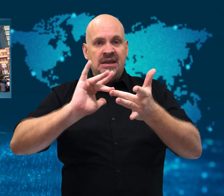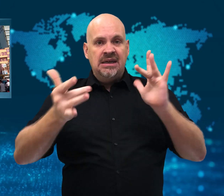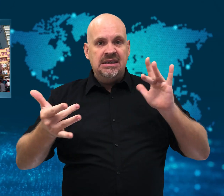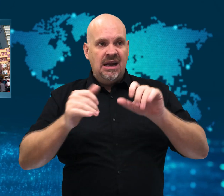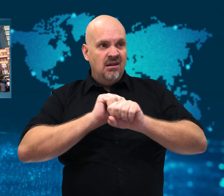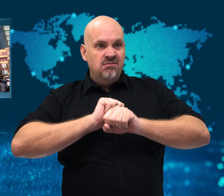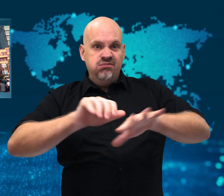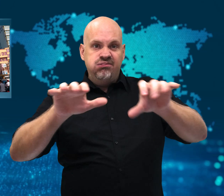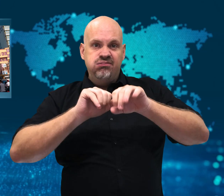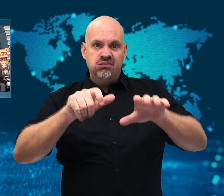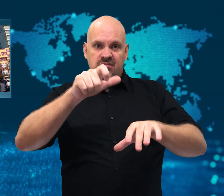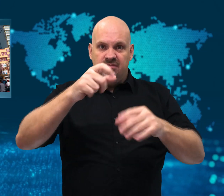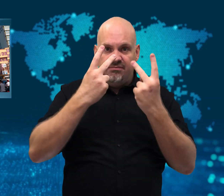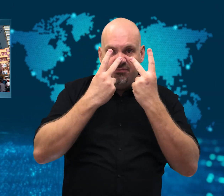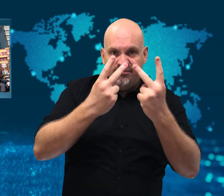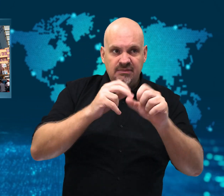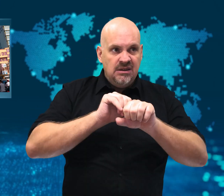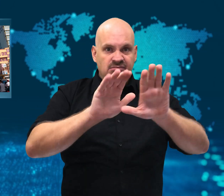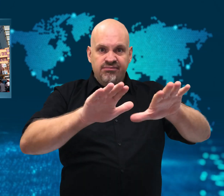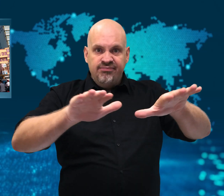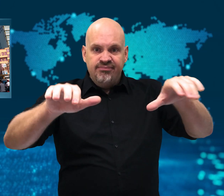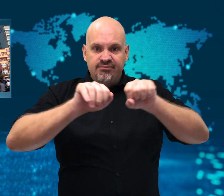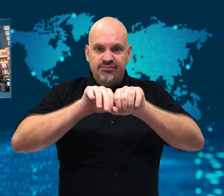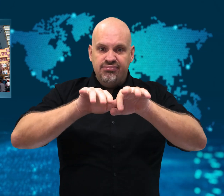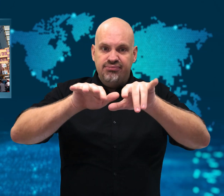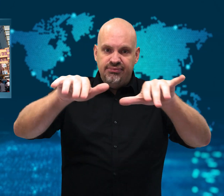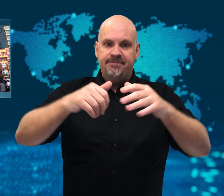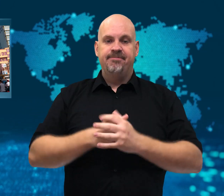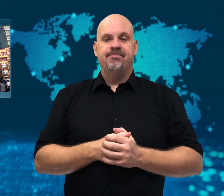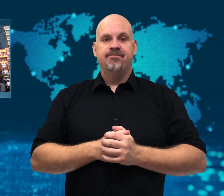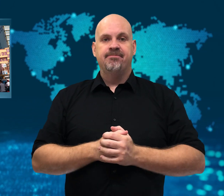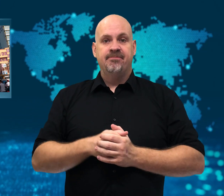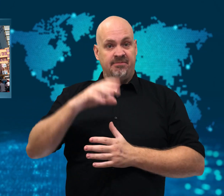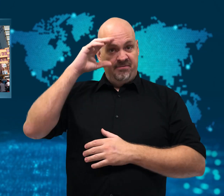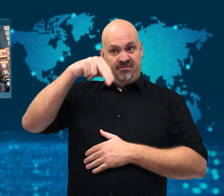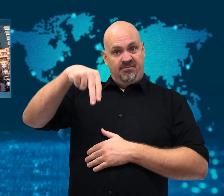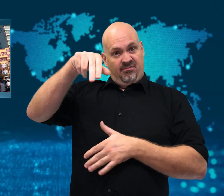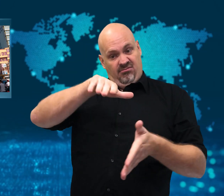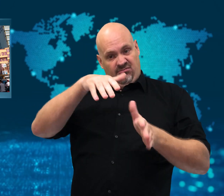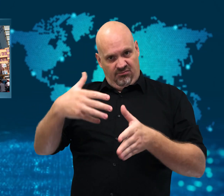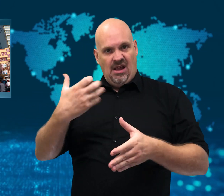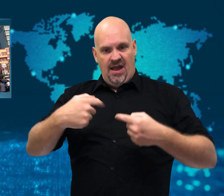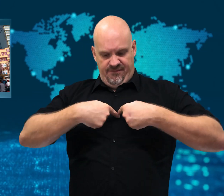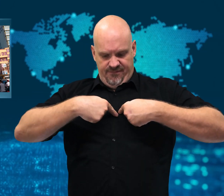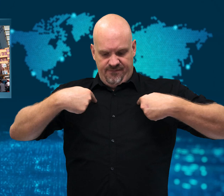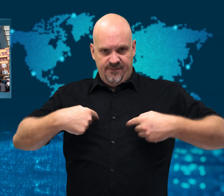A note was pinned to the hanging man's chest with a message: